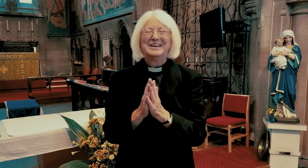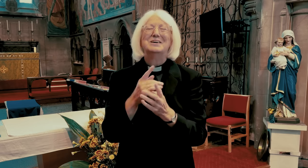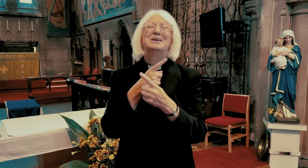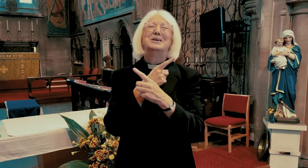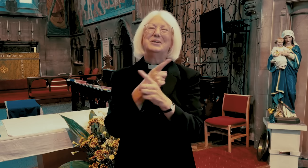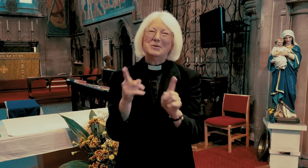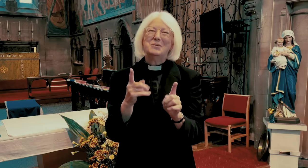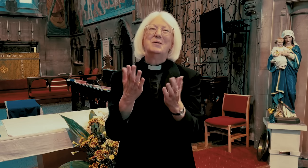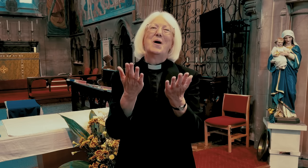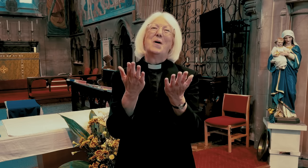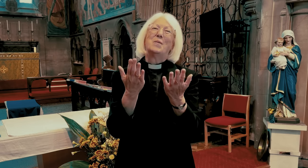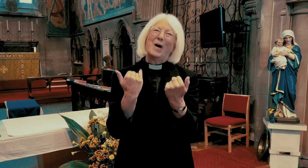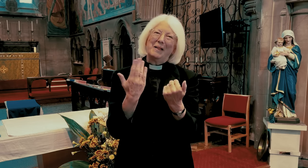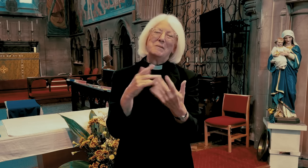You are very welcome.